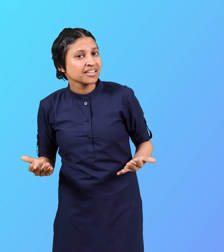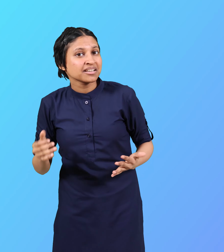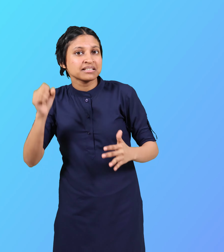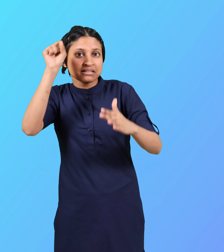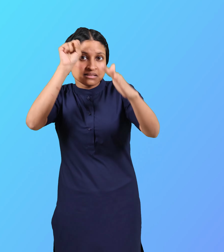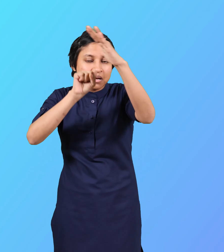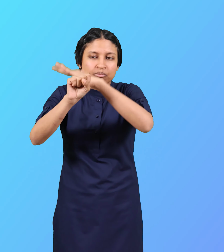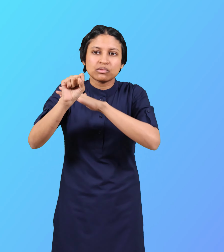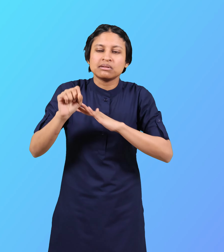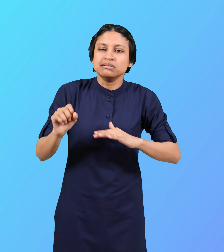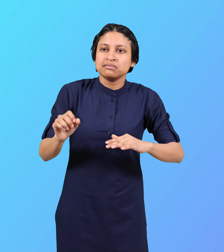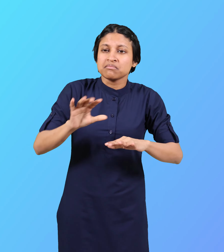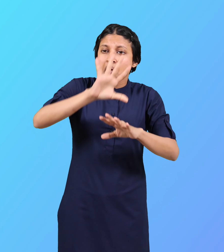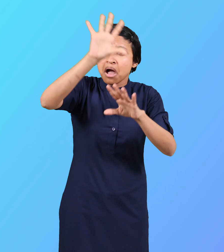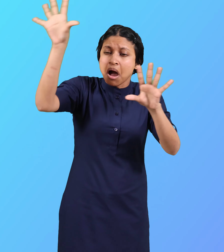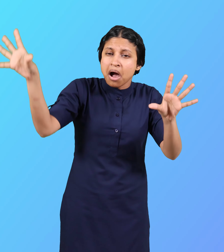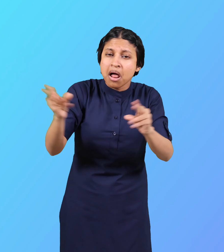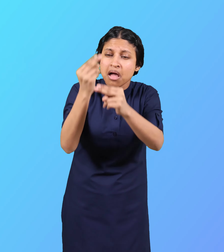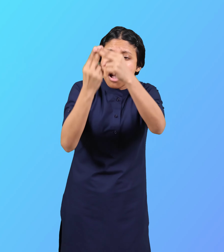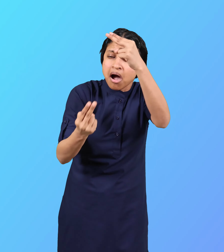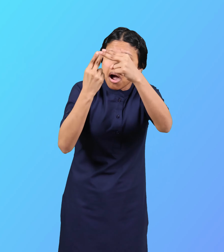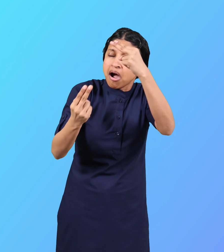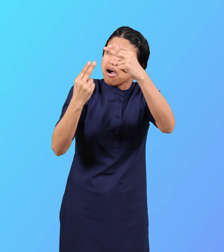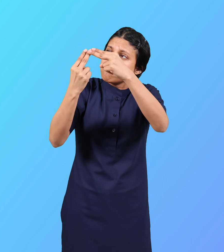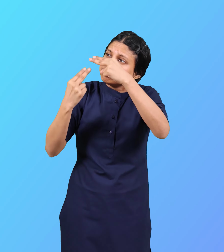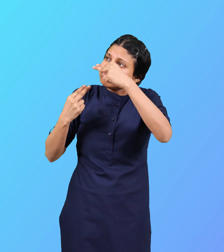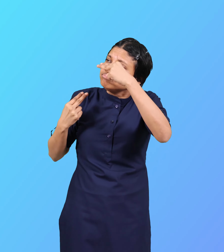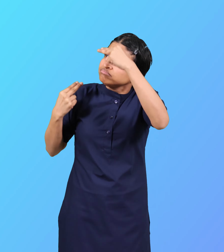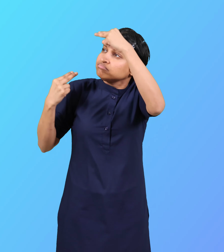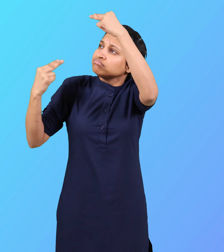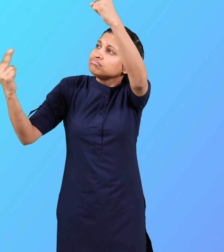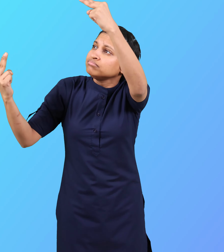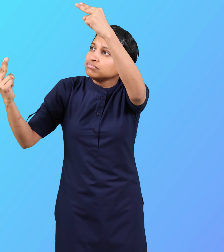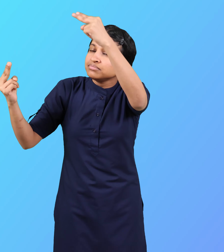Samuel listened to the people and then repeated their words to the LORD.